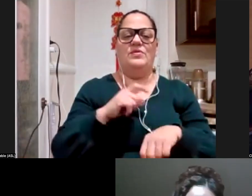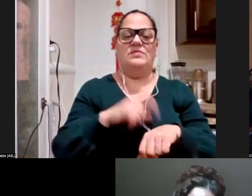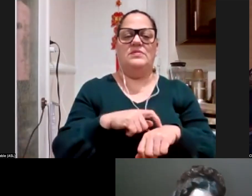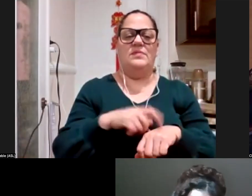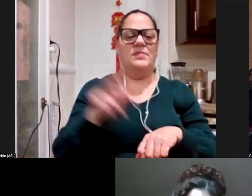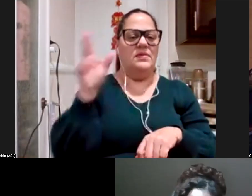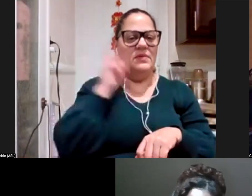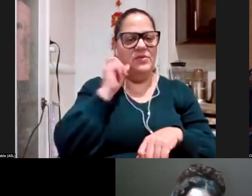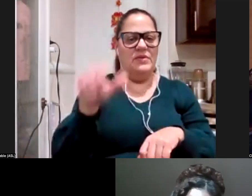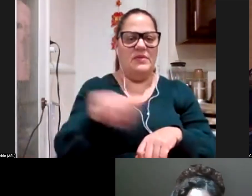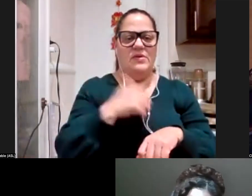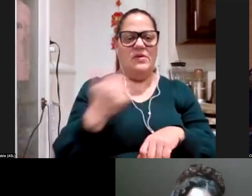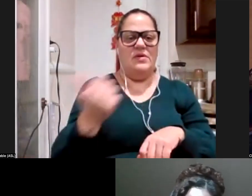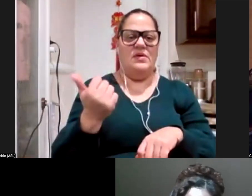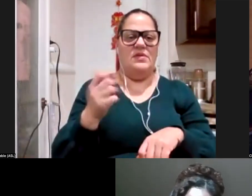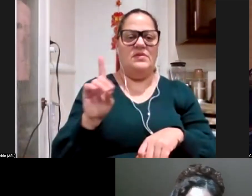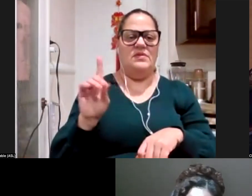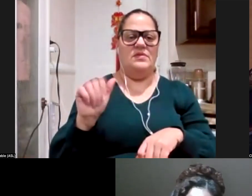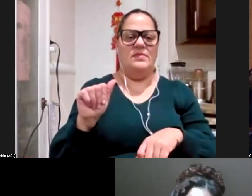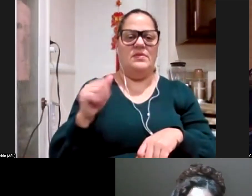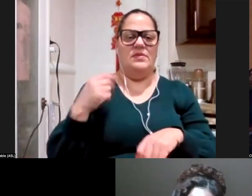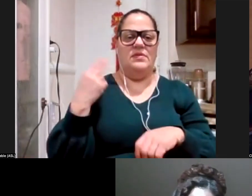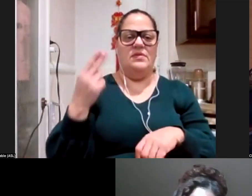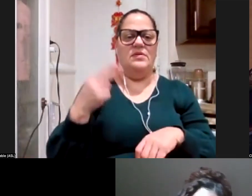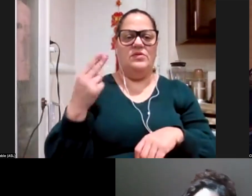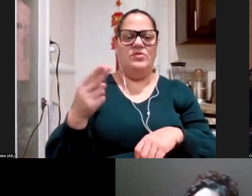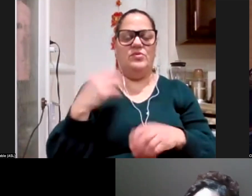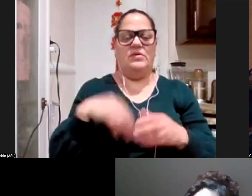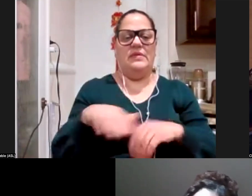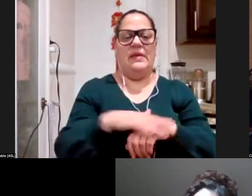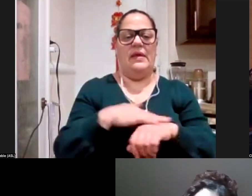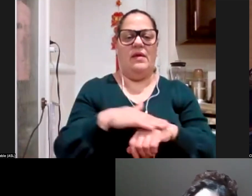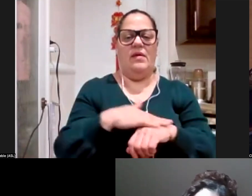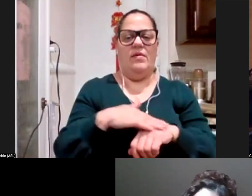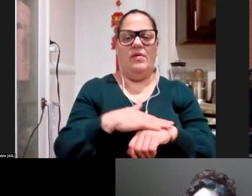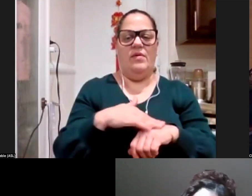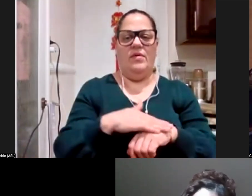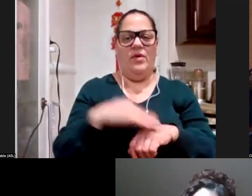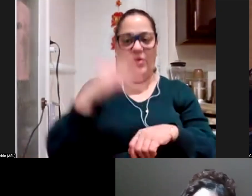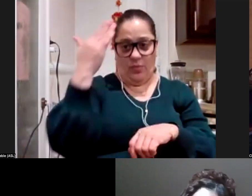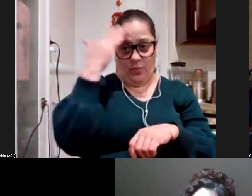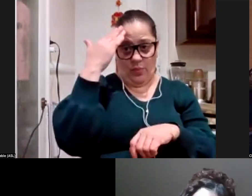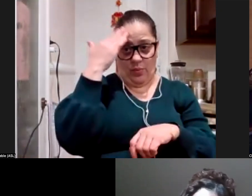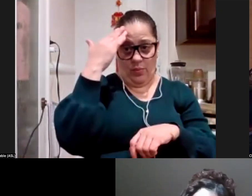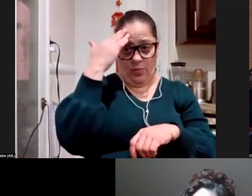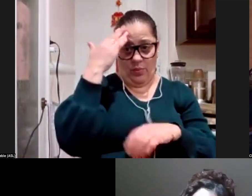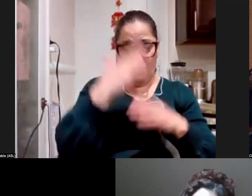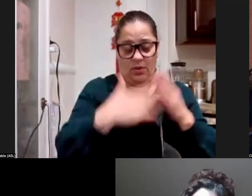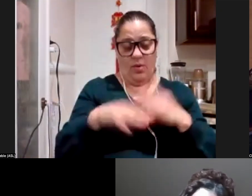um disability history related things in the area, you know, that someone who really wanted to dig